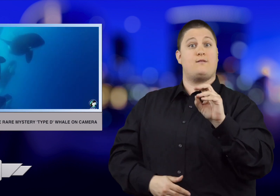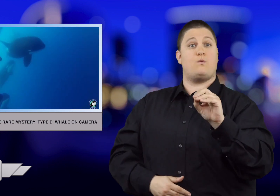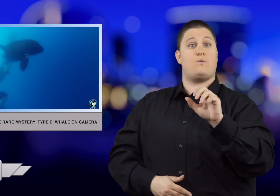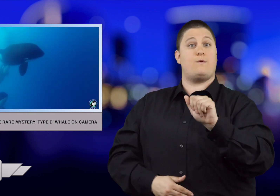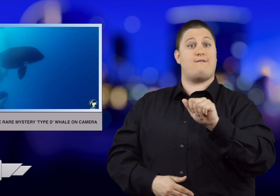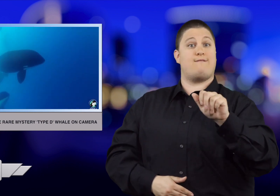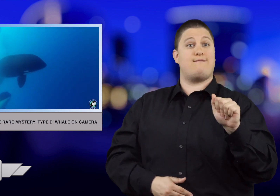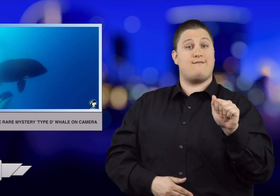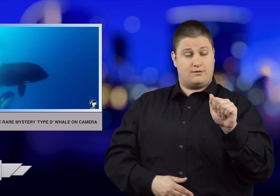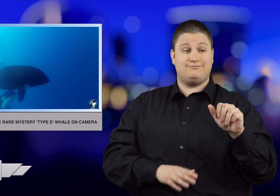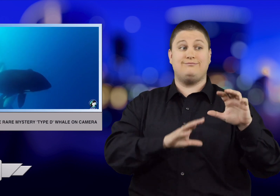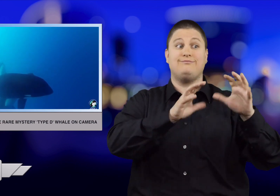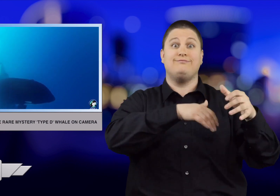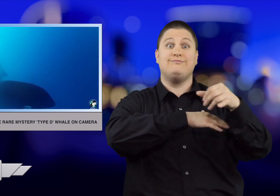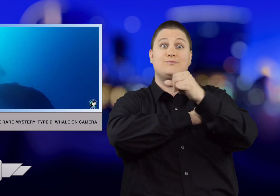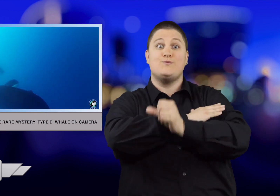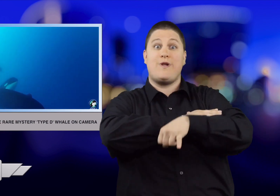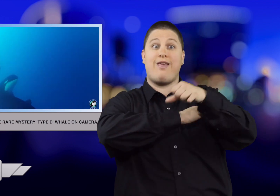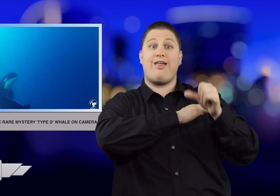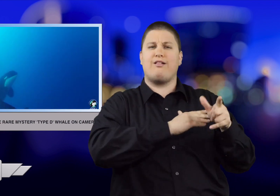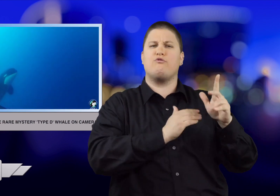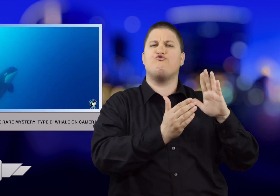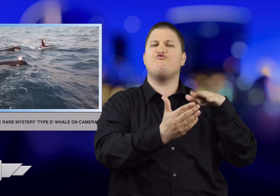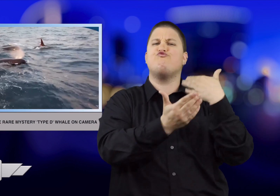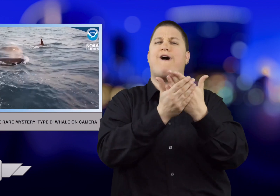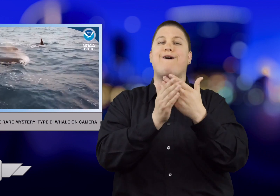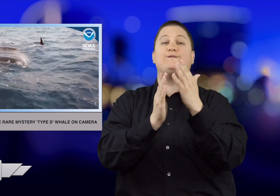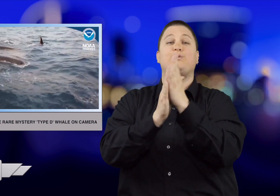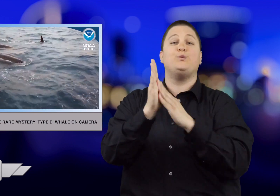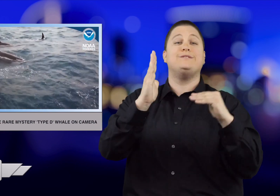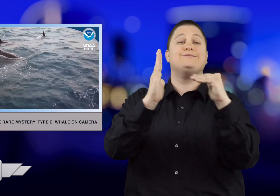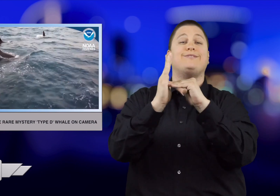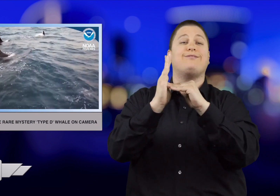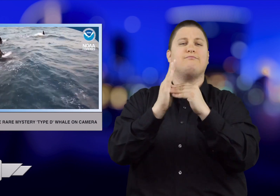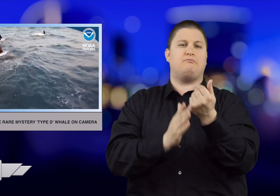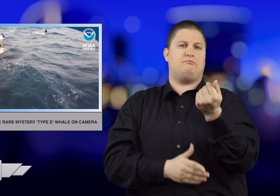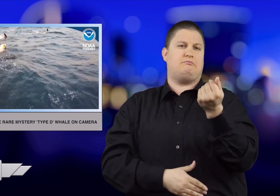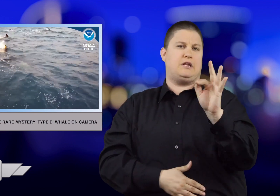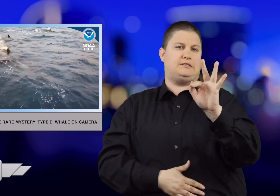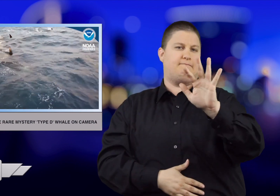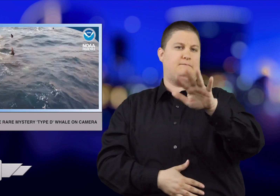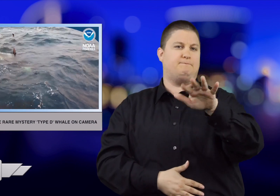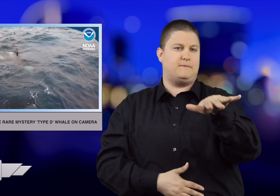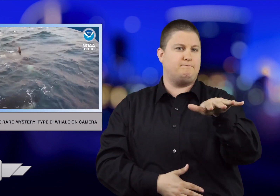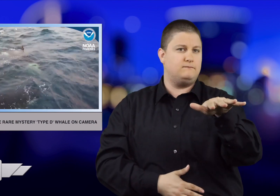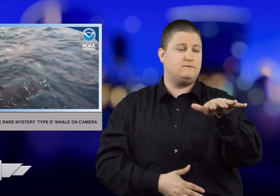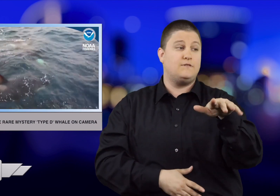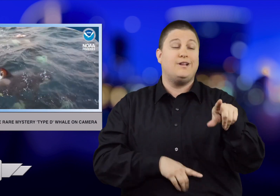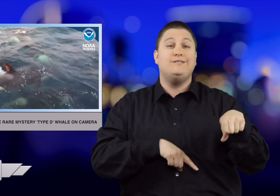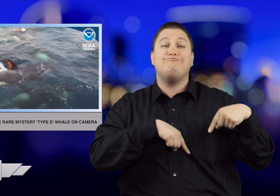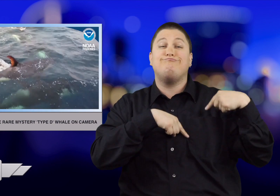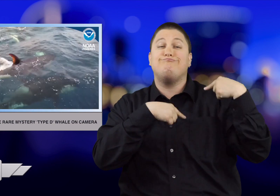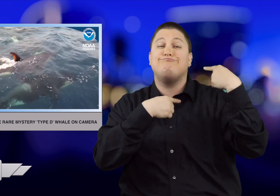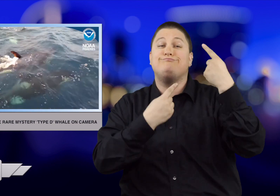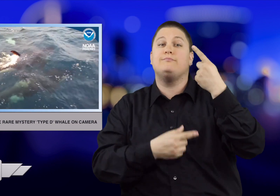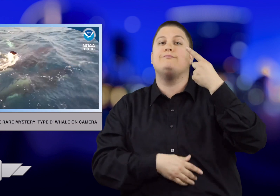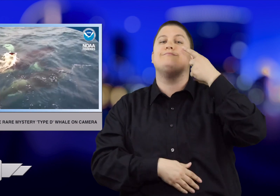According to NOAA, a group of them washed up in New Zealand in 1955.